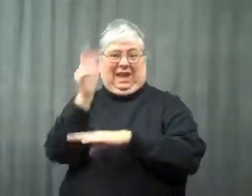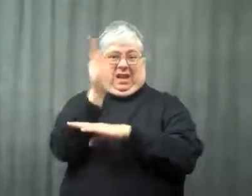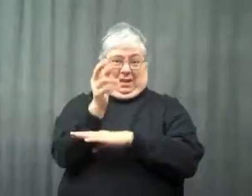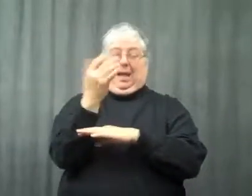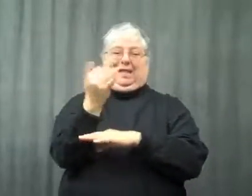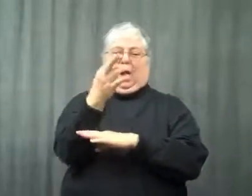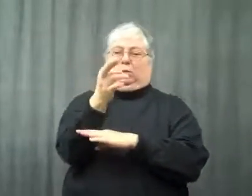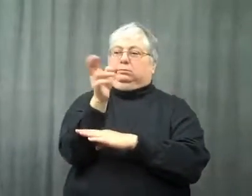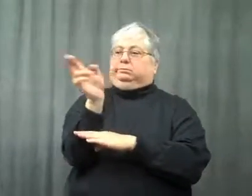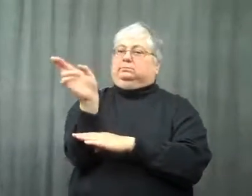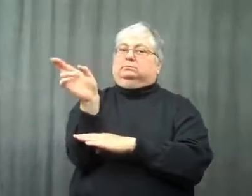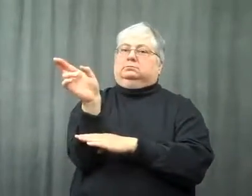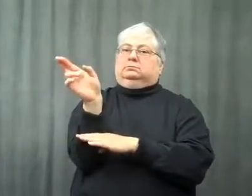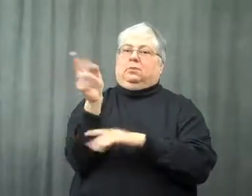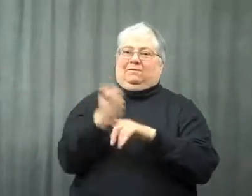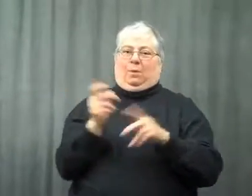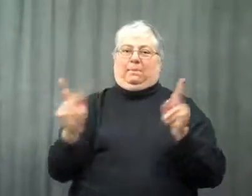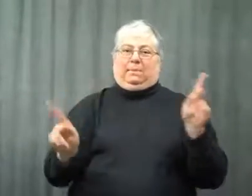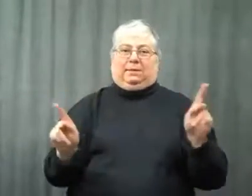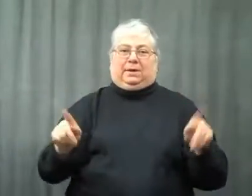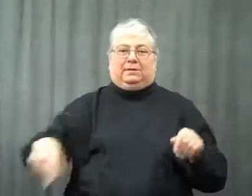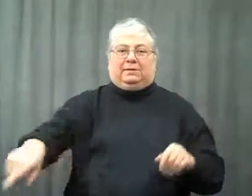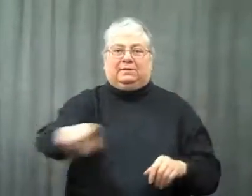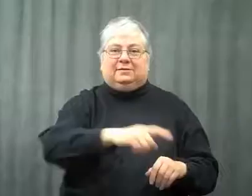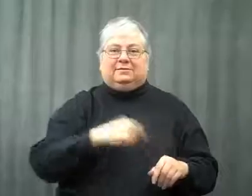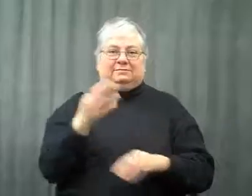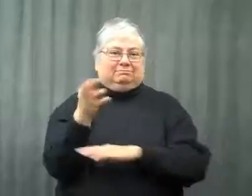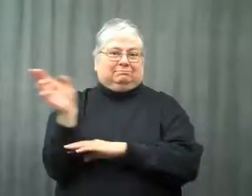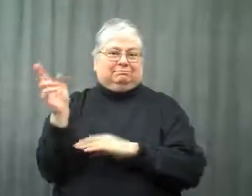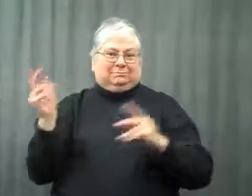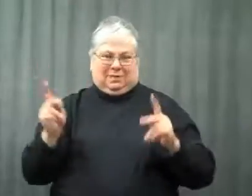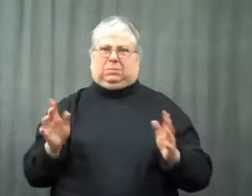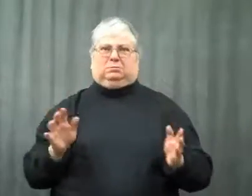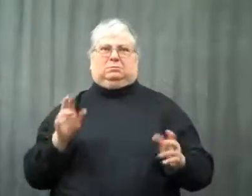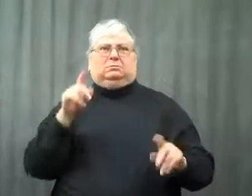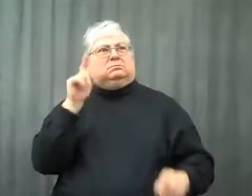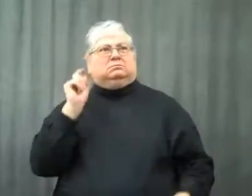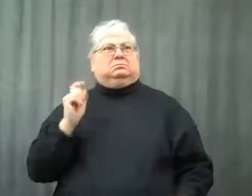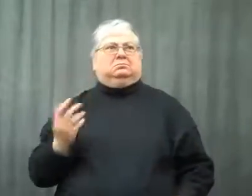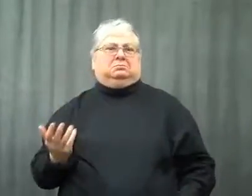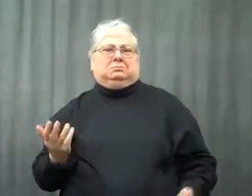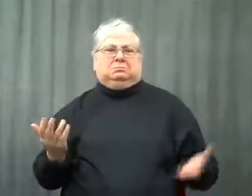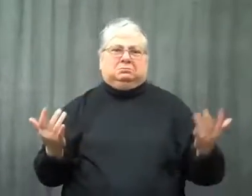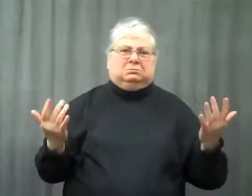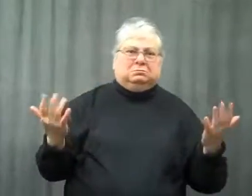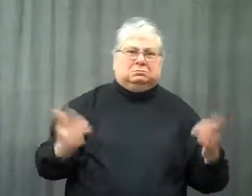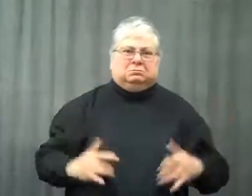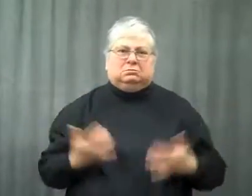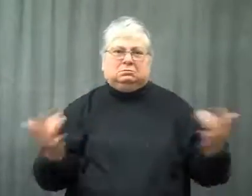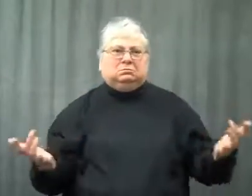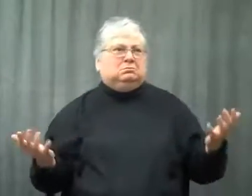Their guns moved and pointed away from the direction of the people. The people were puzzled as to what that meant.